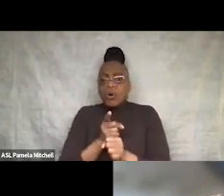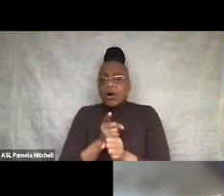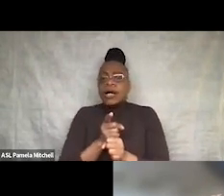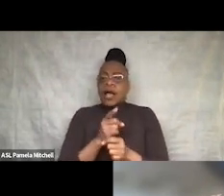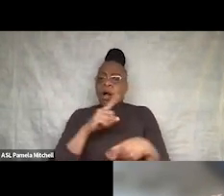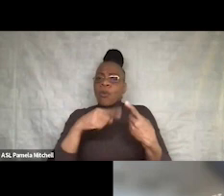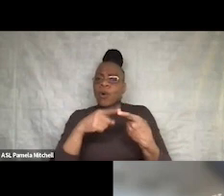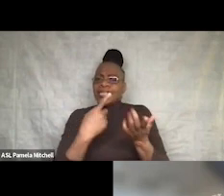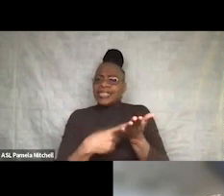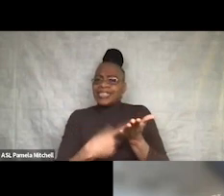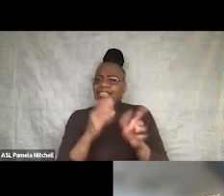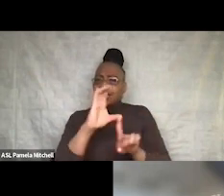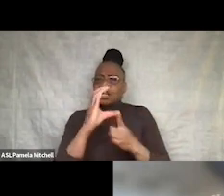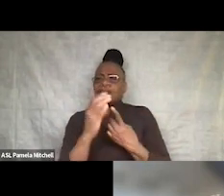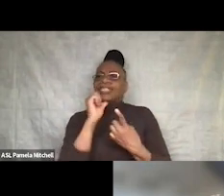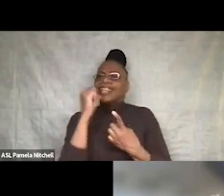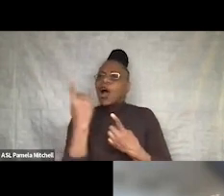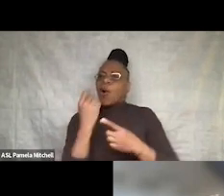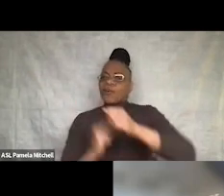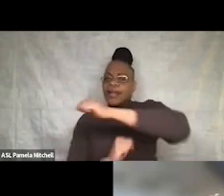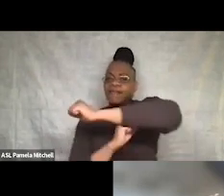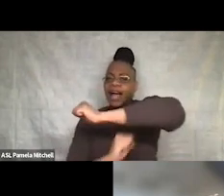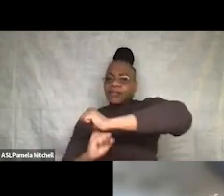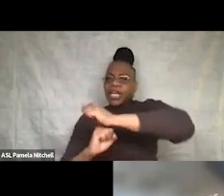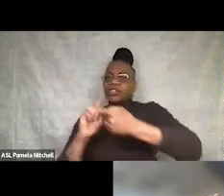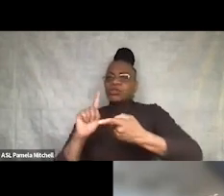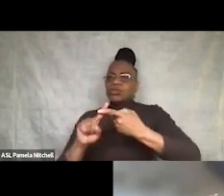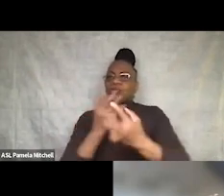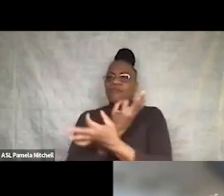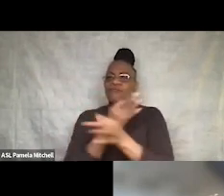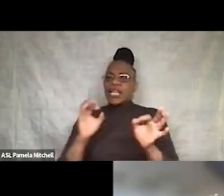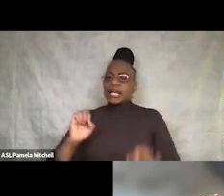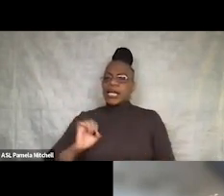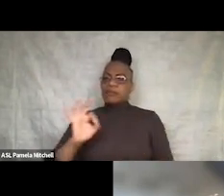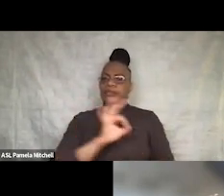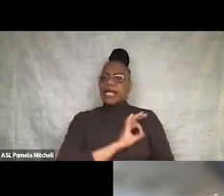it's not just Foundations To Freedom staff, but making sure that all of the different partners